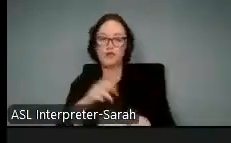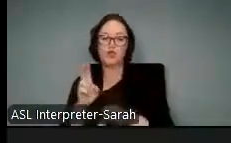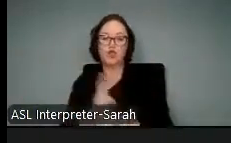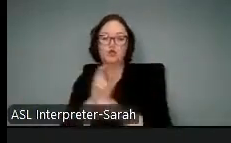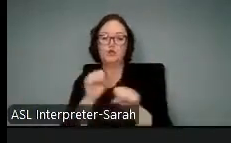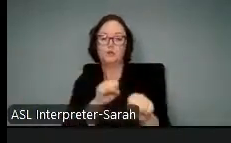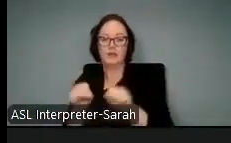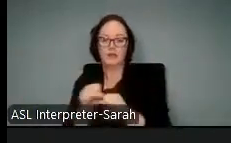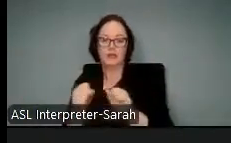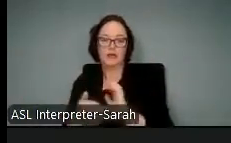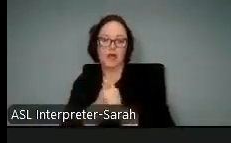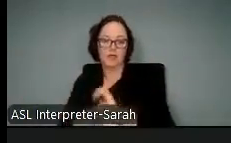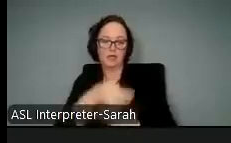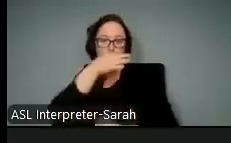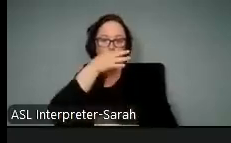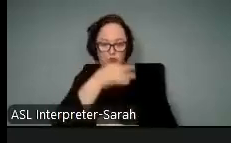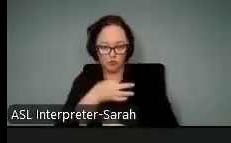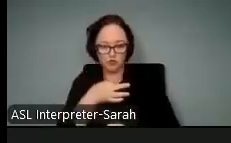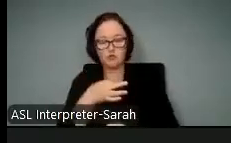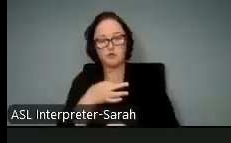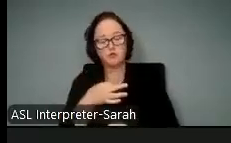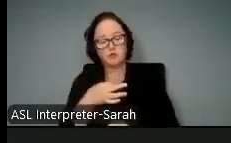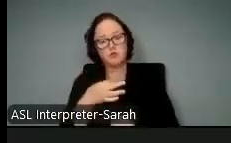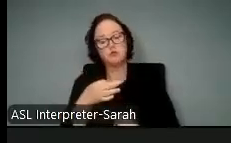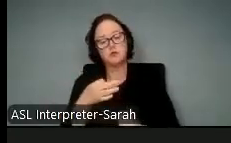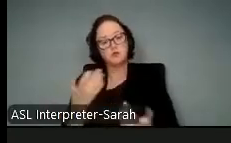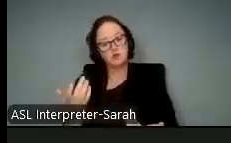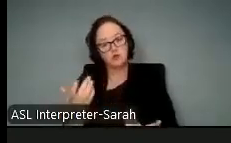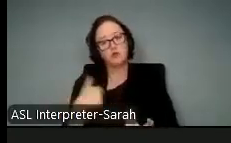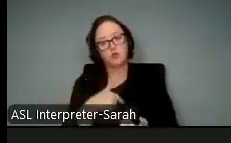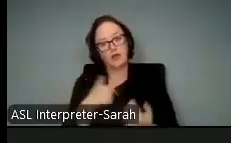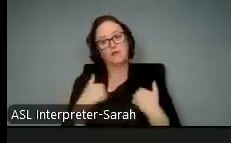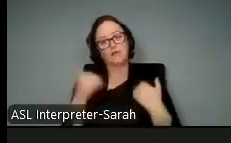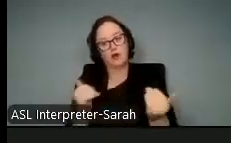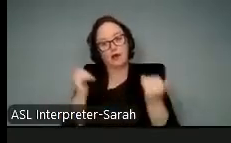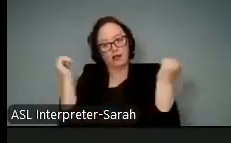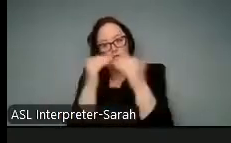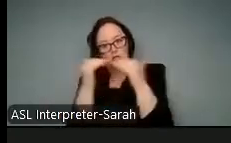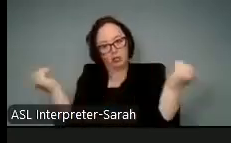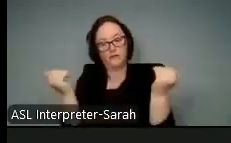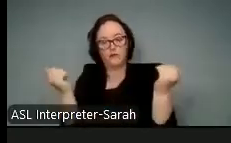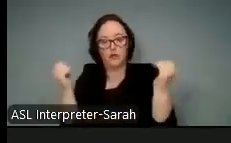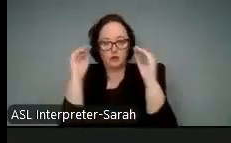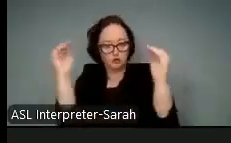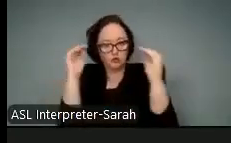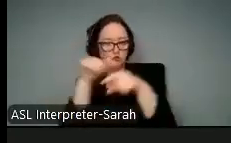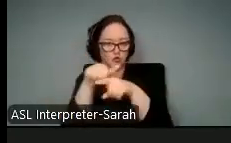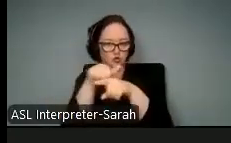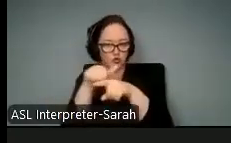of having the high level of training expertise and also the lived experience. So we're looking at, I'm not just telling you,